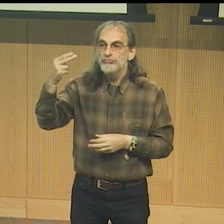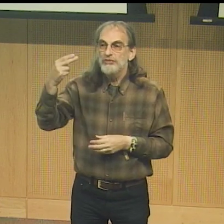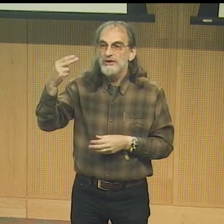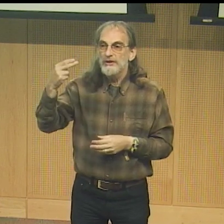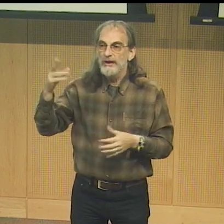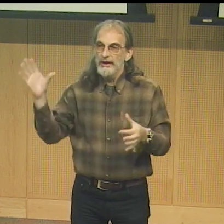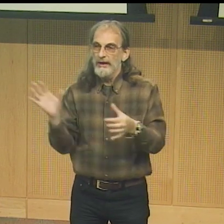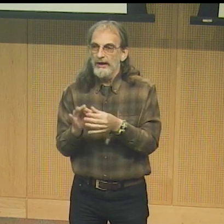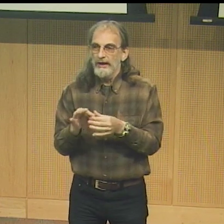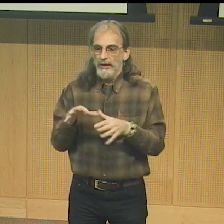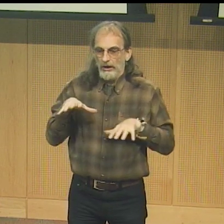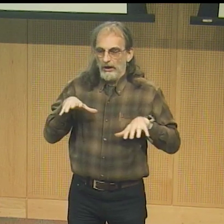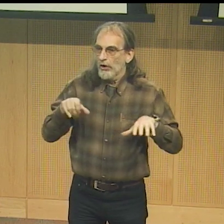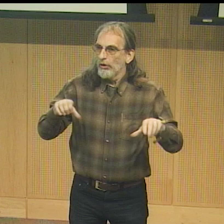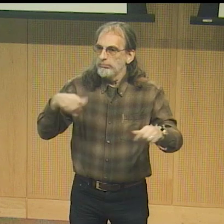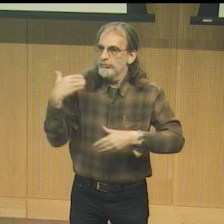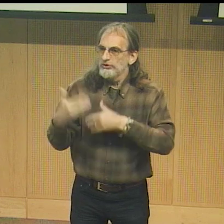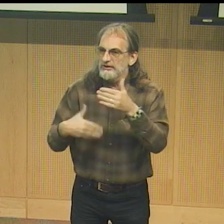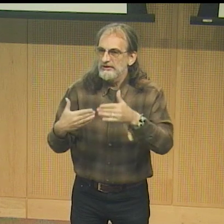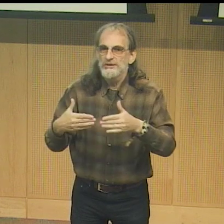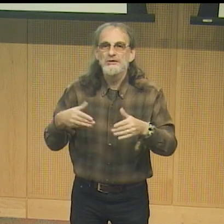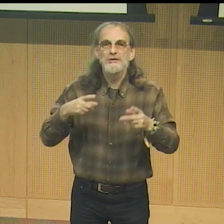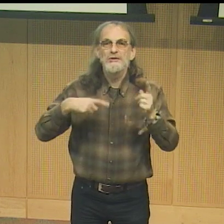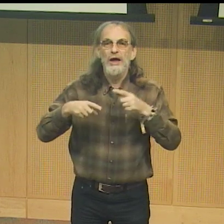I'll talk about Deaf history and colonization.